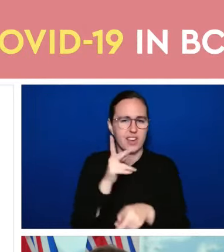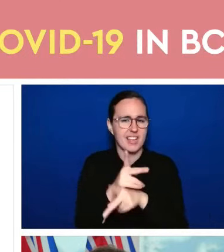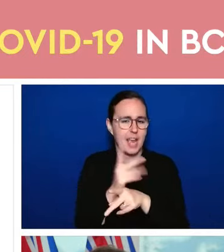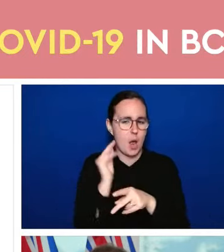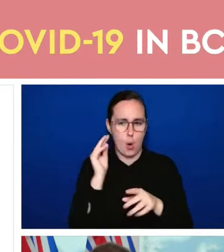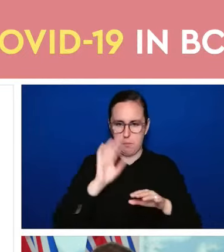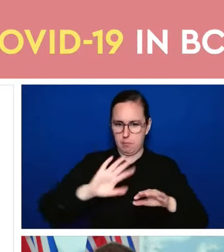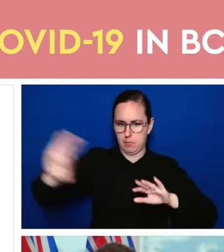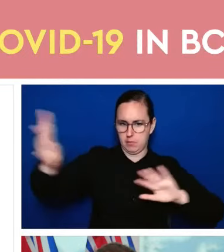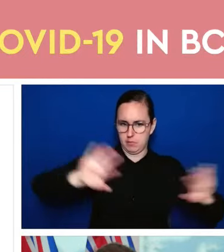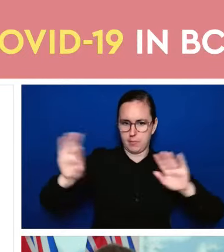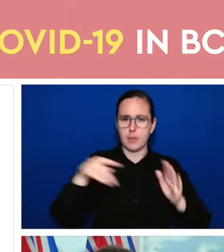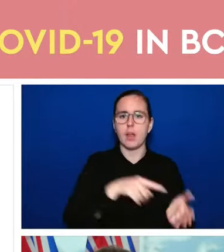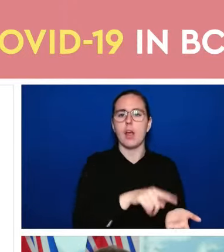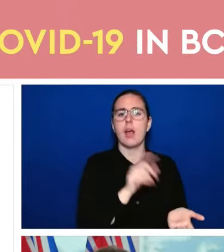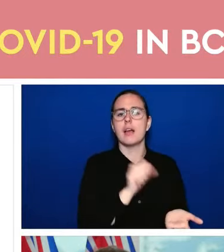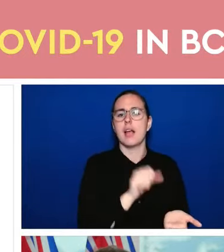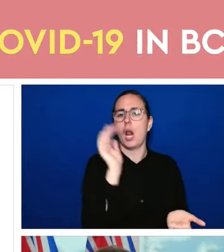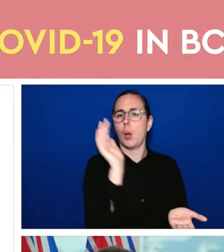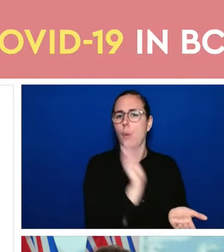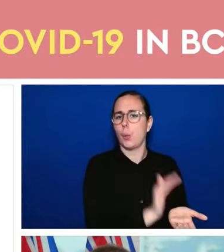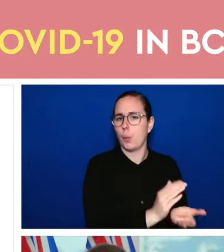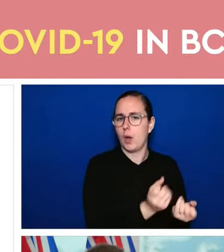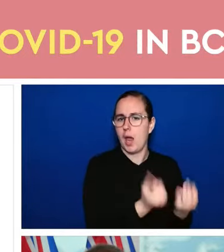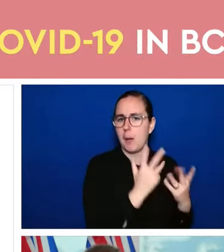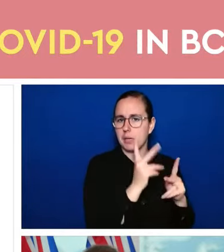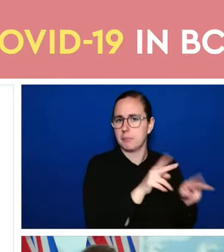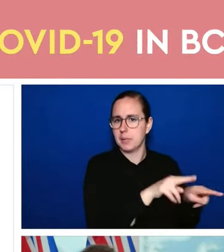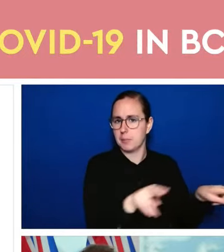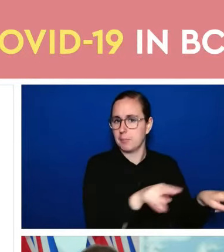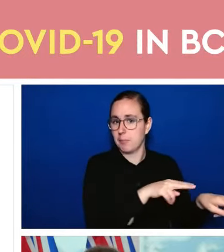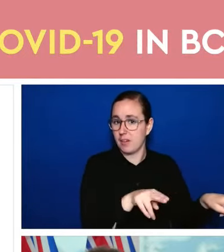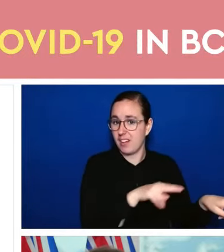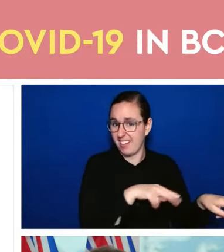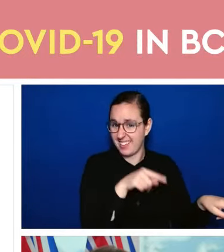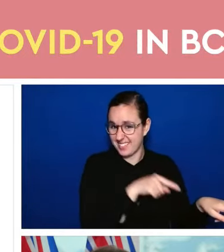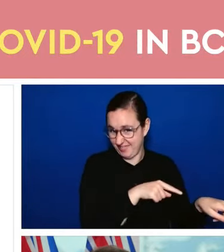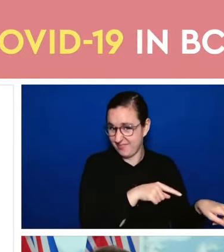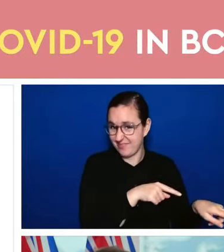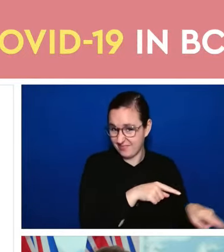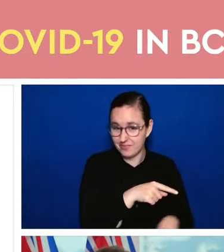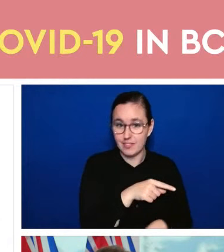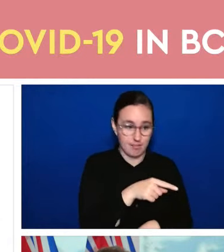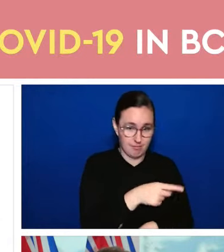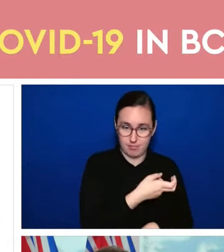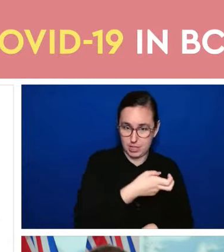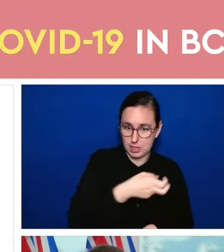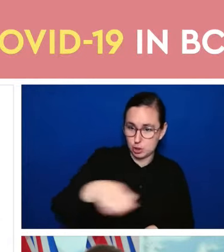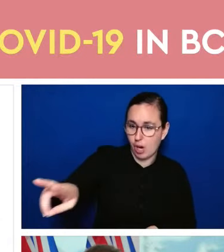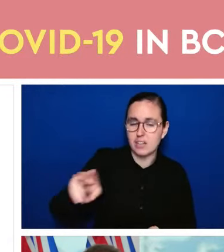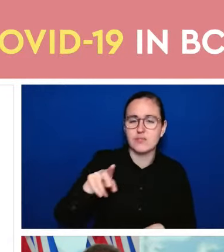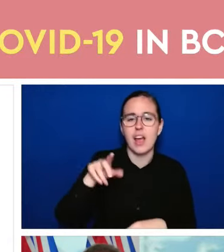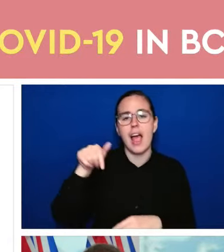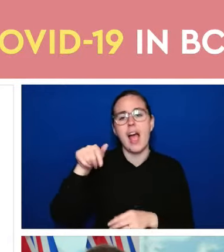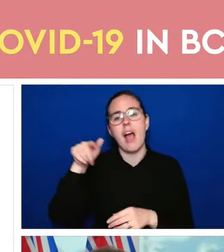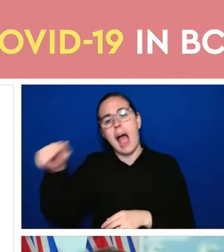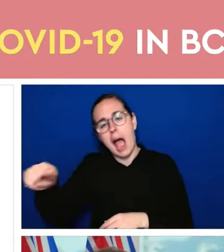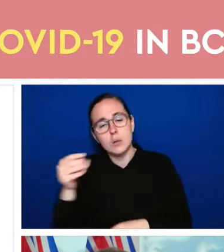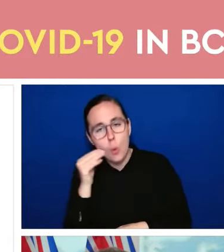supporting the community to support patients who might be destroyed from hospital but need